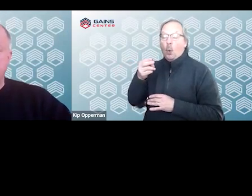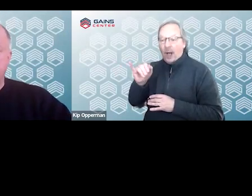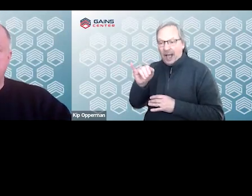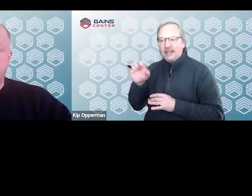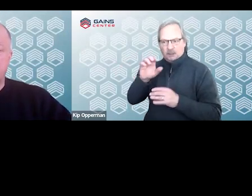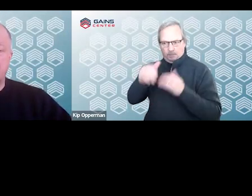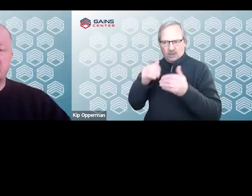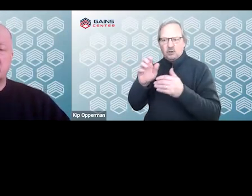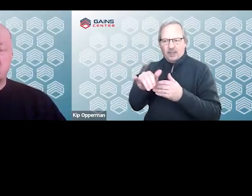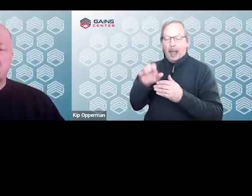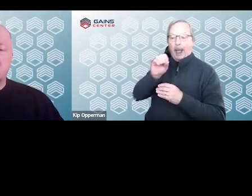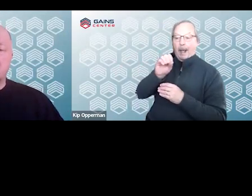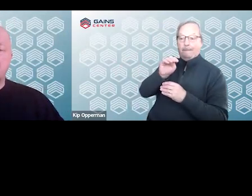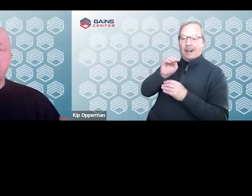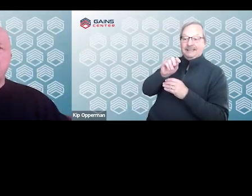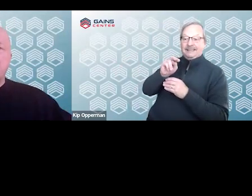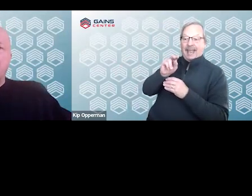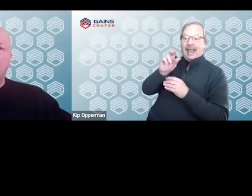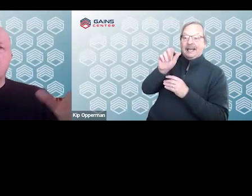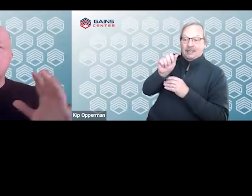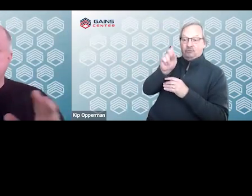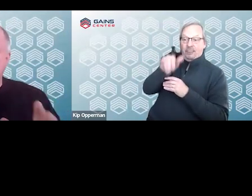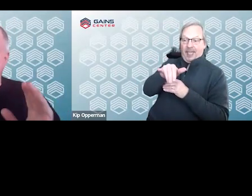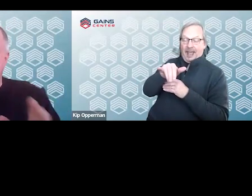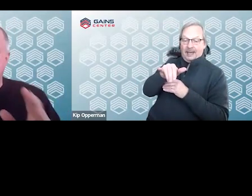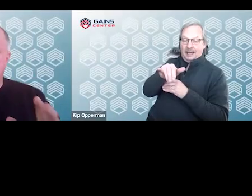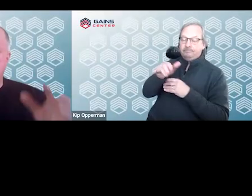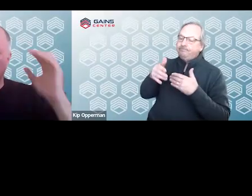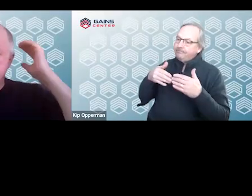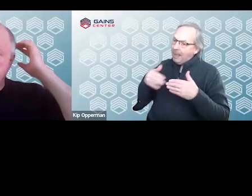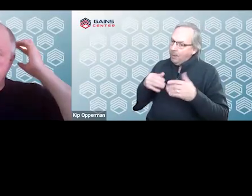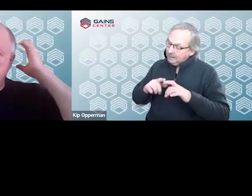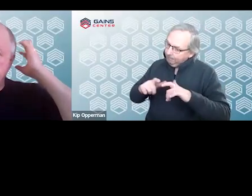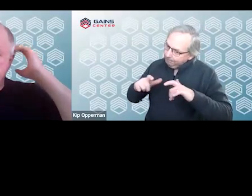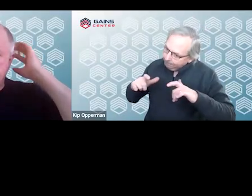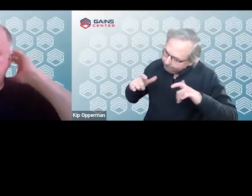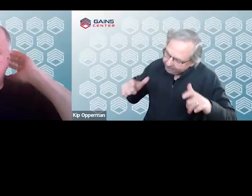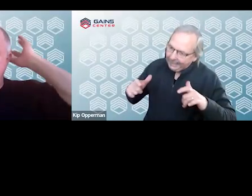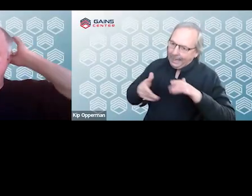Montana's done this. However, it's a pretty big operation. It's a pretty big undertaking.